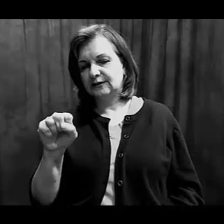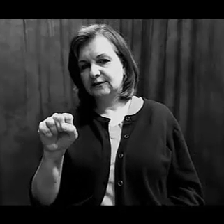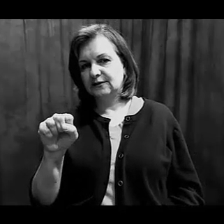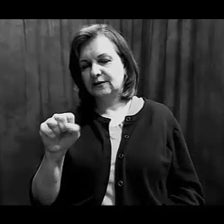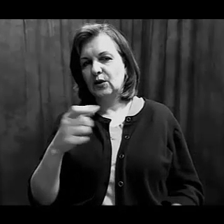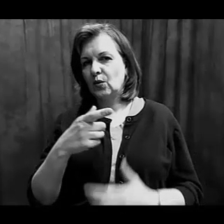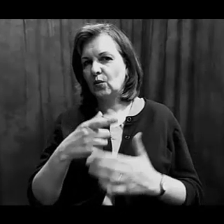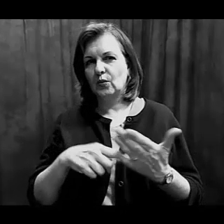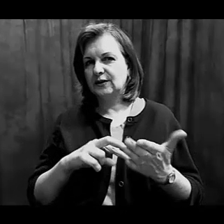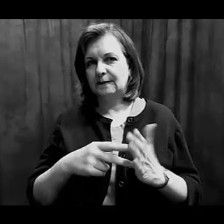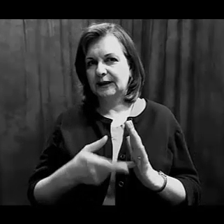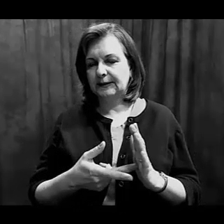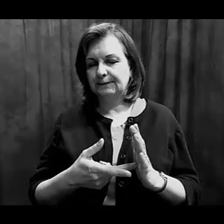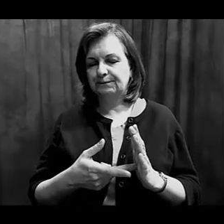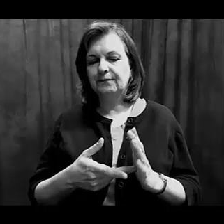and what it actually means